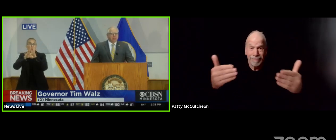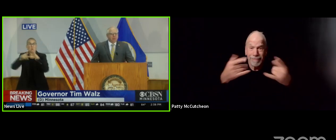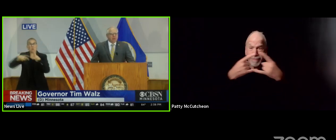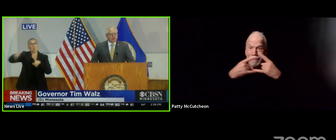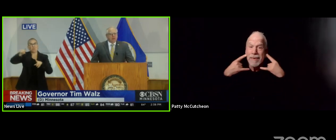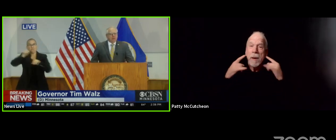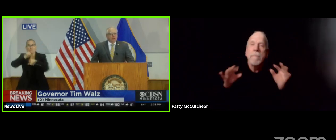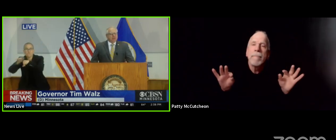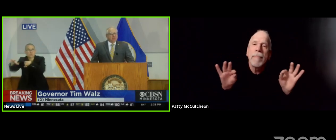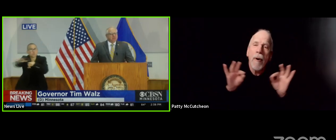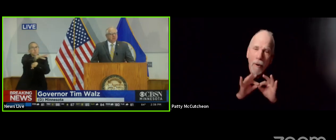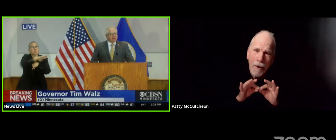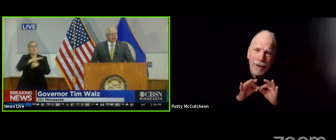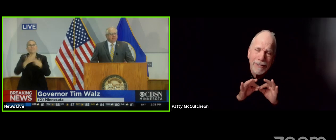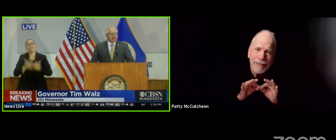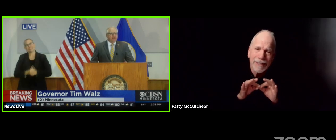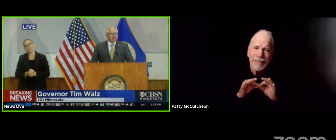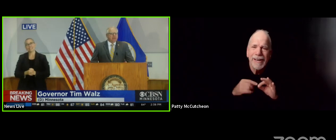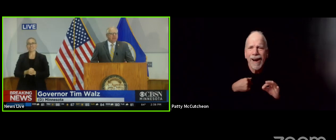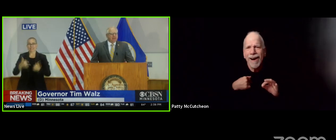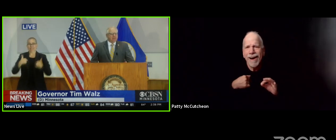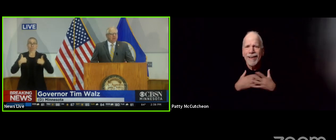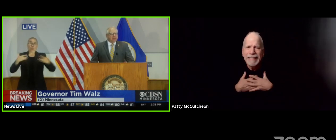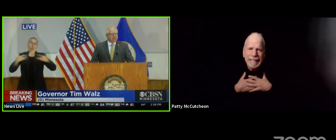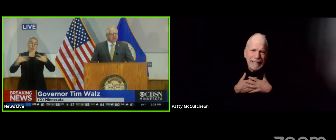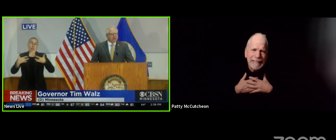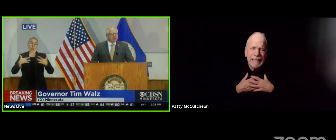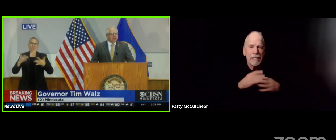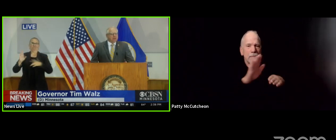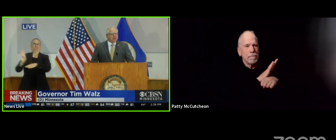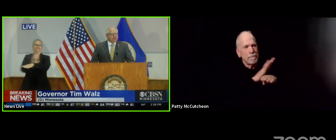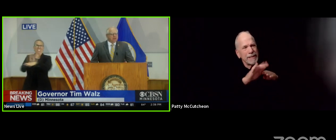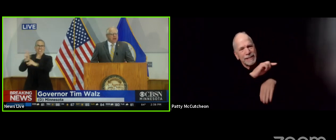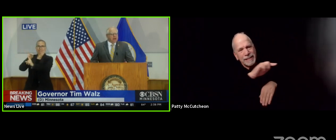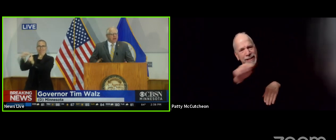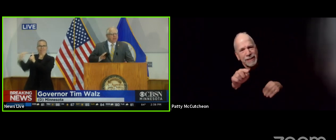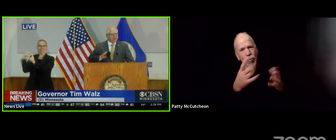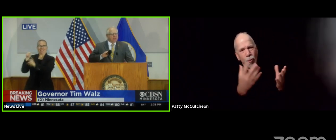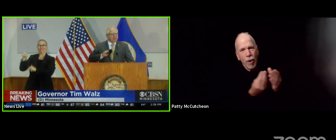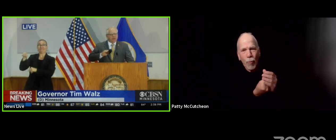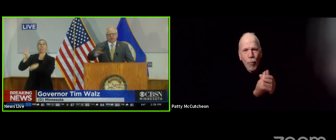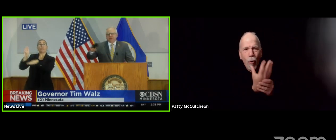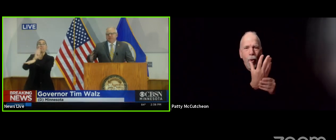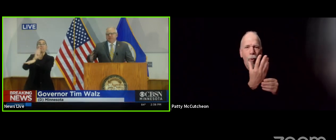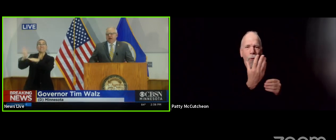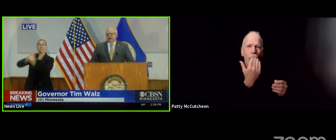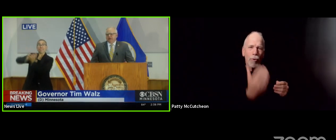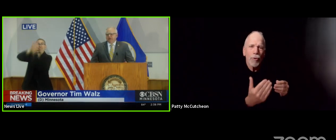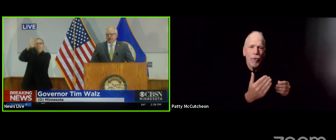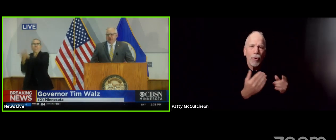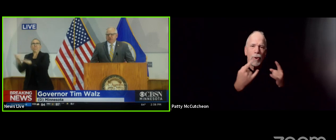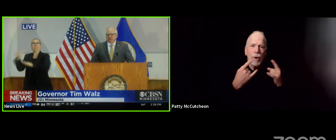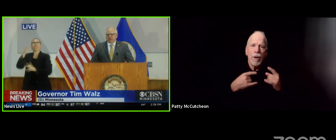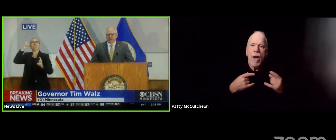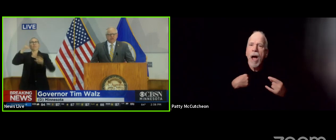THE BUSINESS PERSPECTIVE, THEY END UP BEING MASK POLICE BECAUSE IT'S NOT CLEARLY DEFINED ACROSS THE STATE.